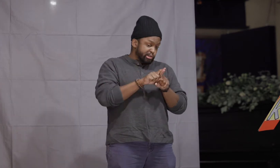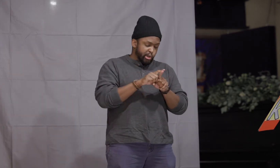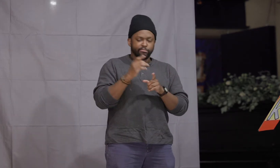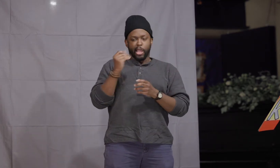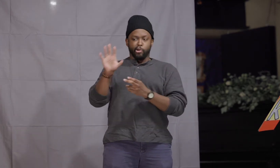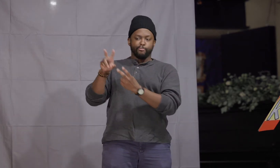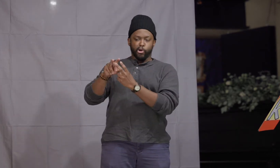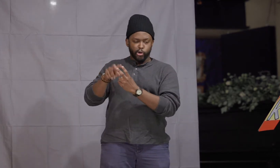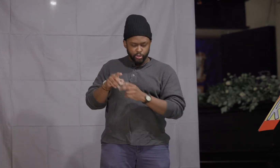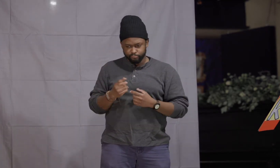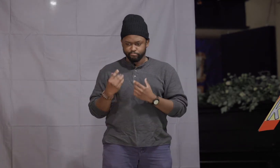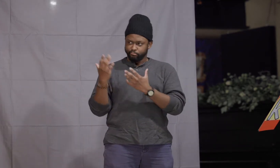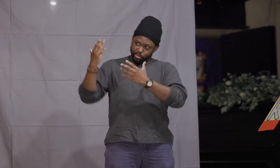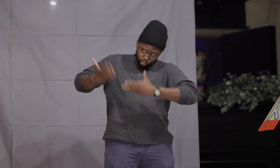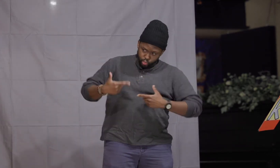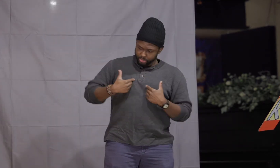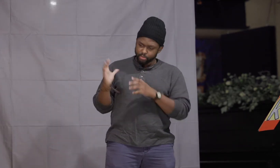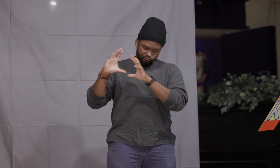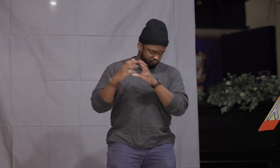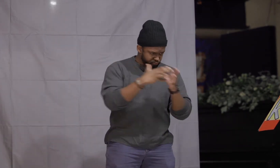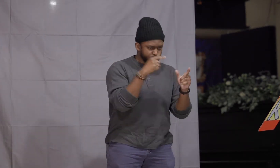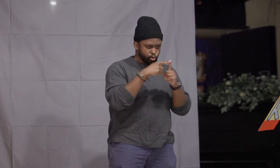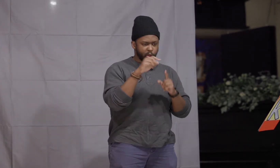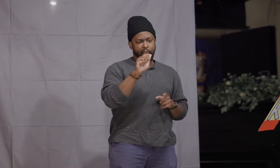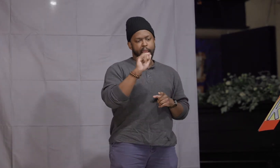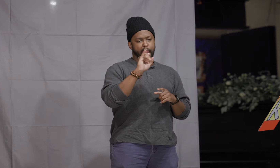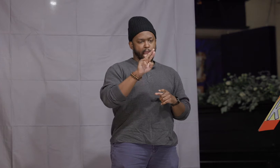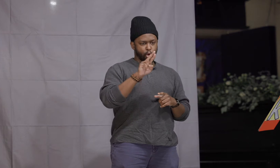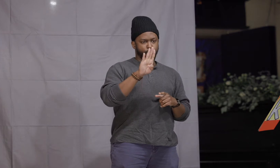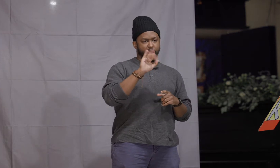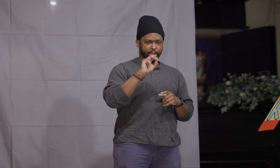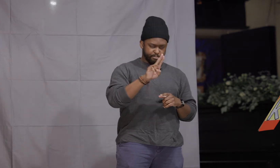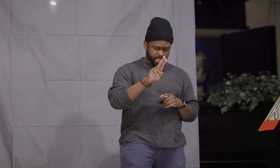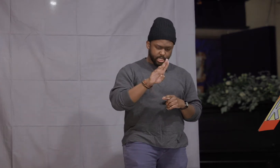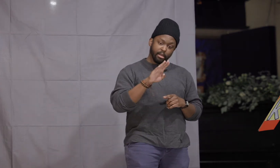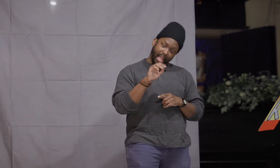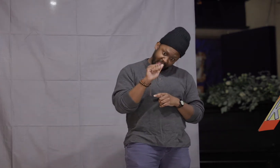So my sister and her partner got us an Airbnb for the week